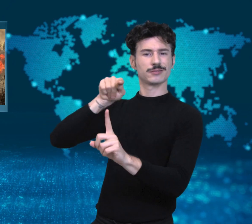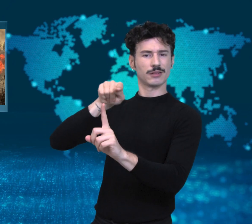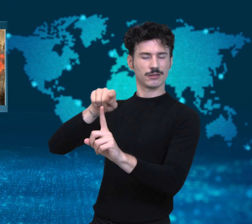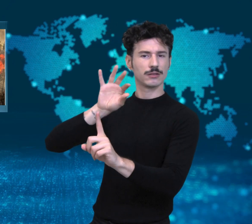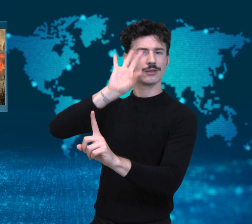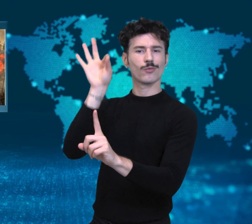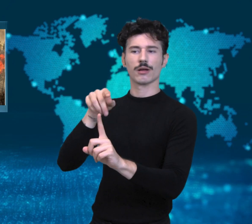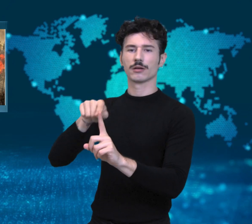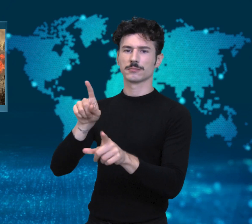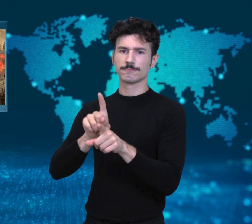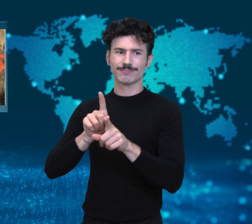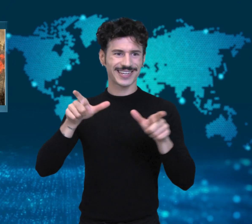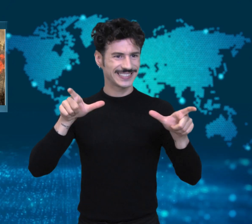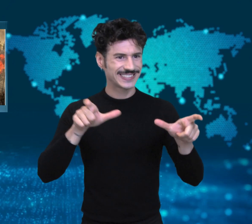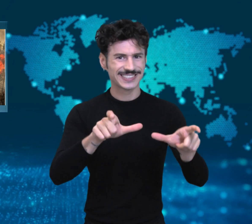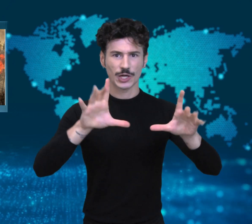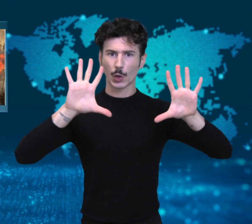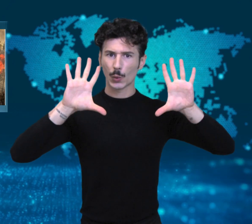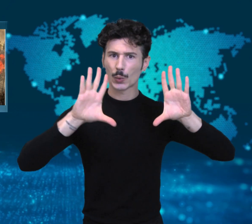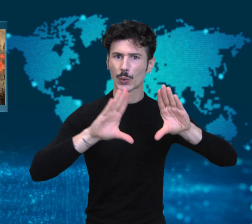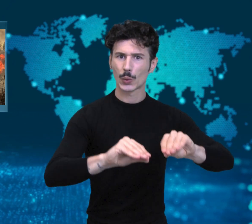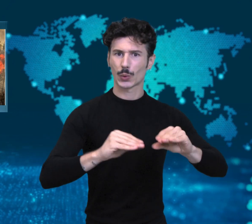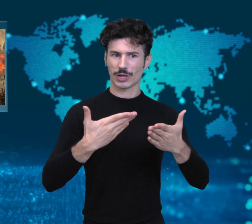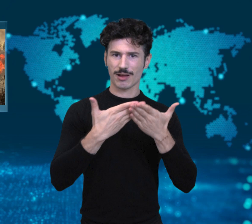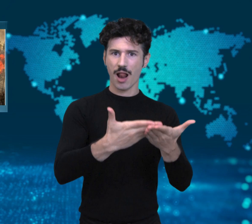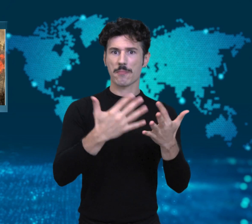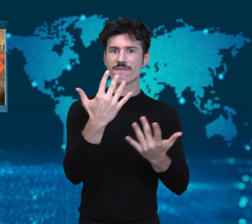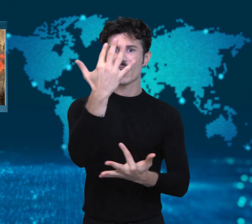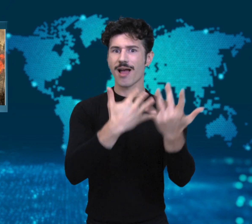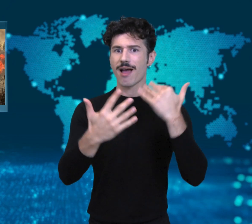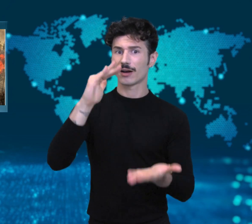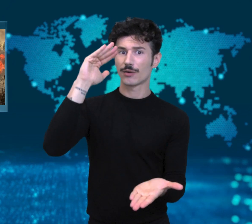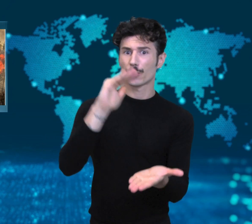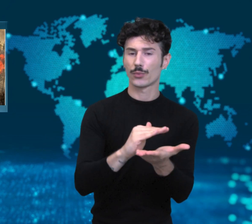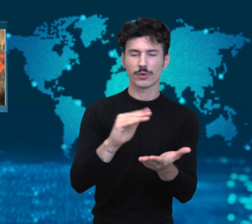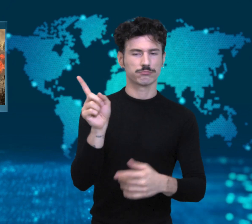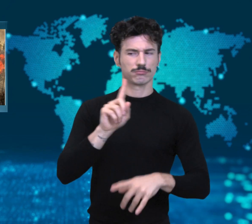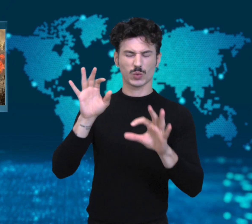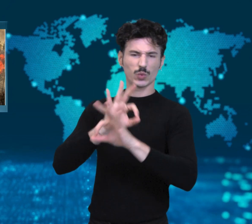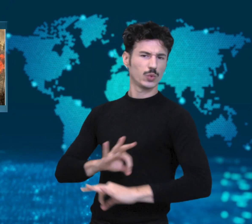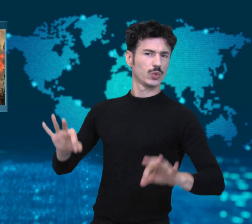His critics say that he has done very little to curb the fires